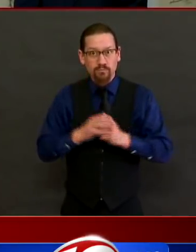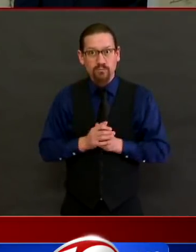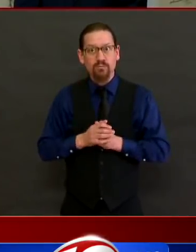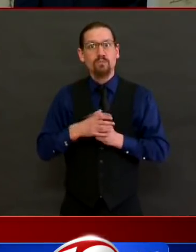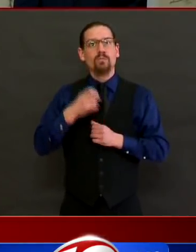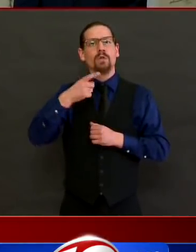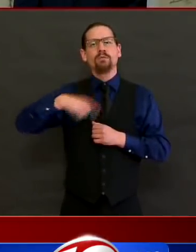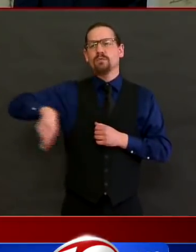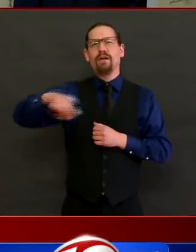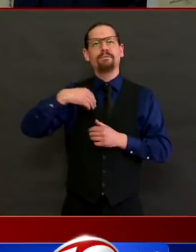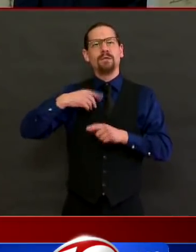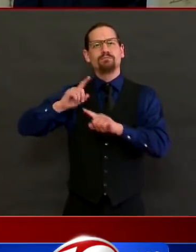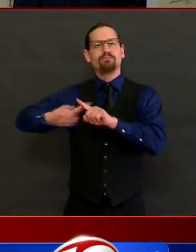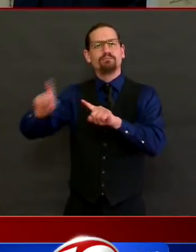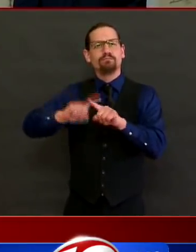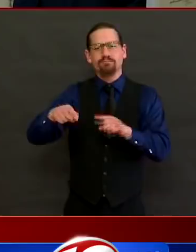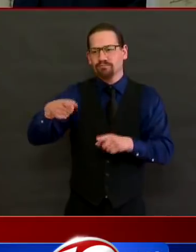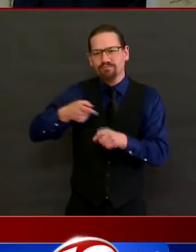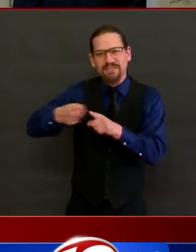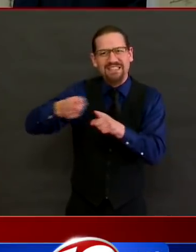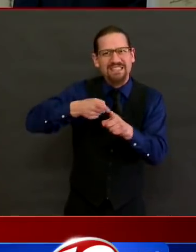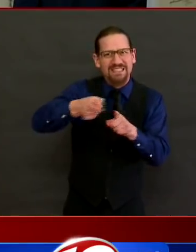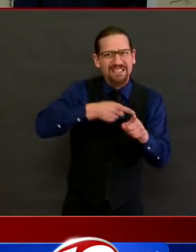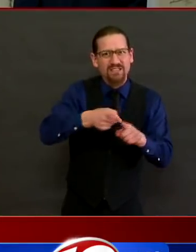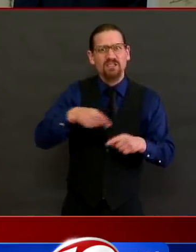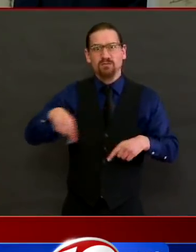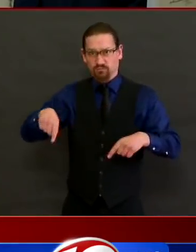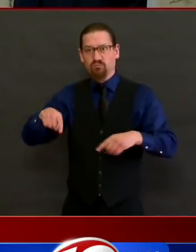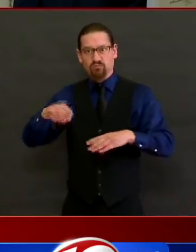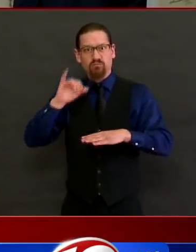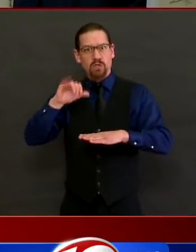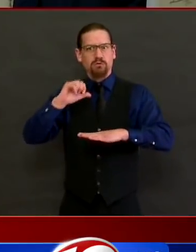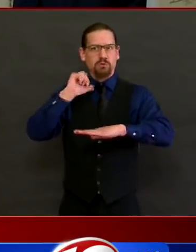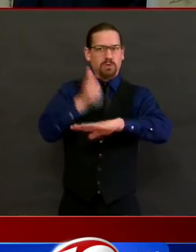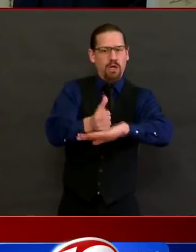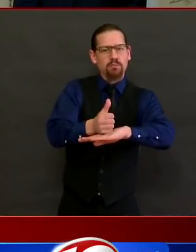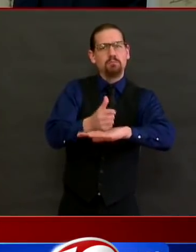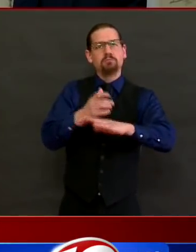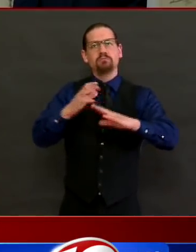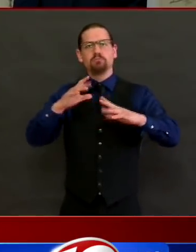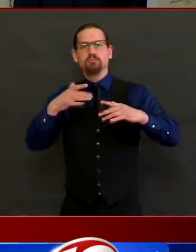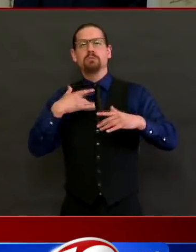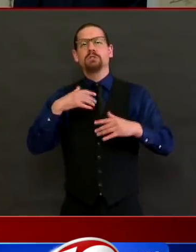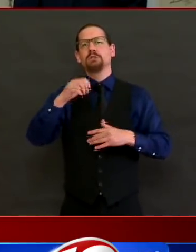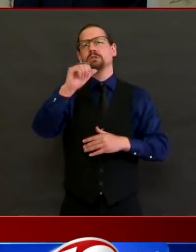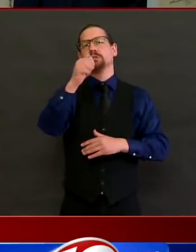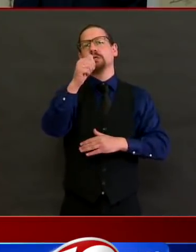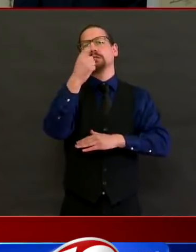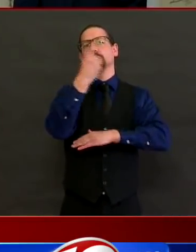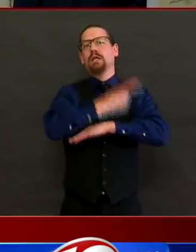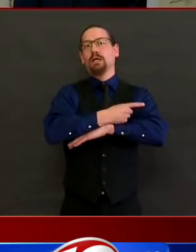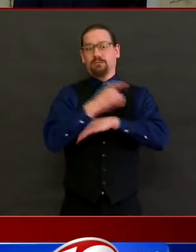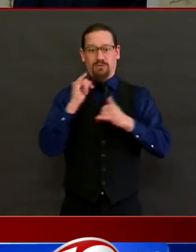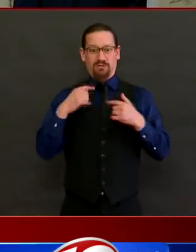TAKES AT LEAST 10 DAYS FROM THE TIME YOU PUT THAT IN PLACE TO START SEEING THE EFFECTS OF THAT ON OUR HOSPITALIZATION RATE.